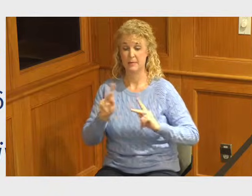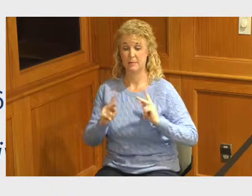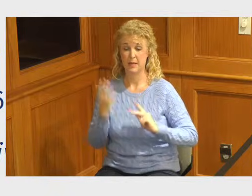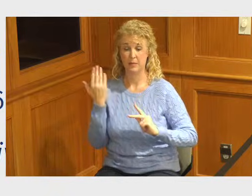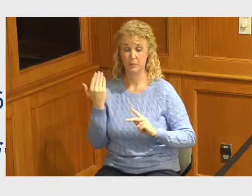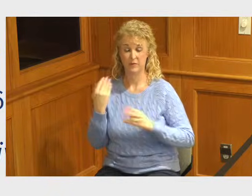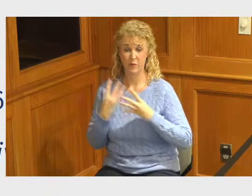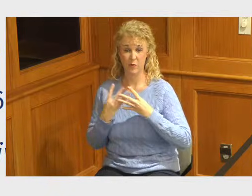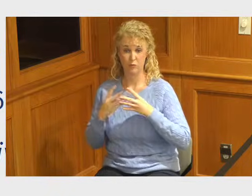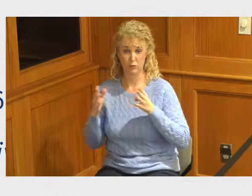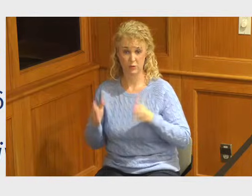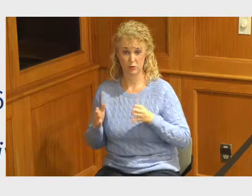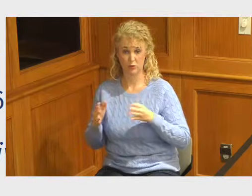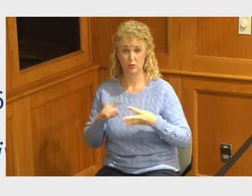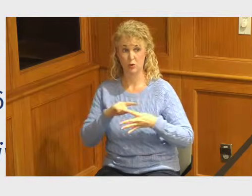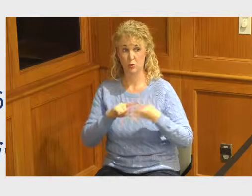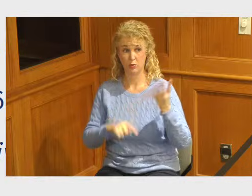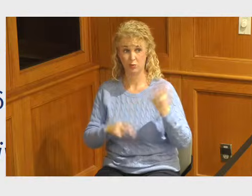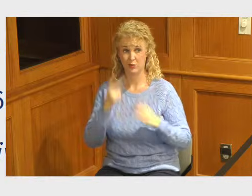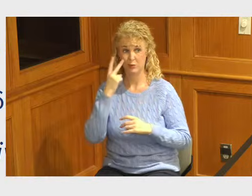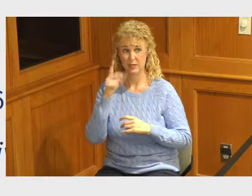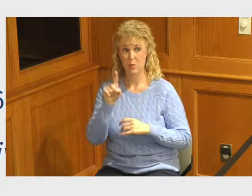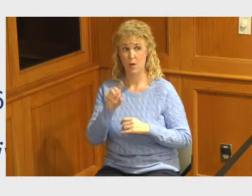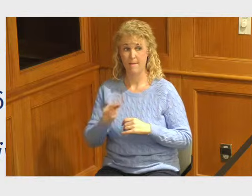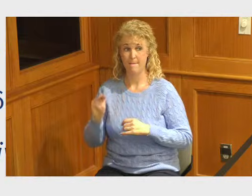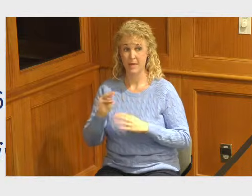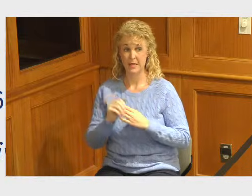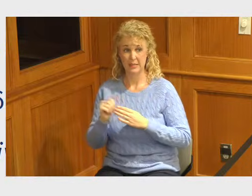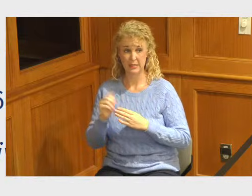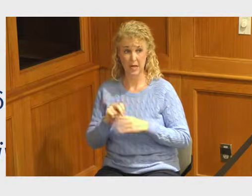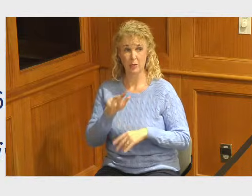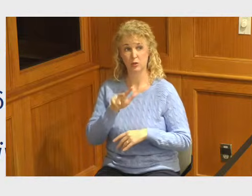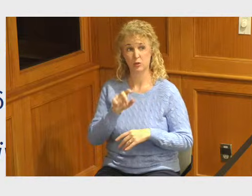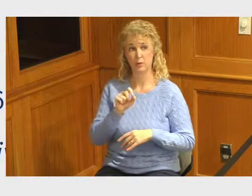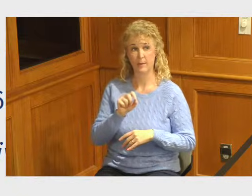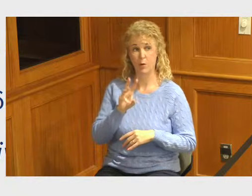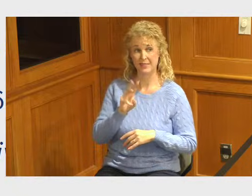is reflected in those numbers up there, the $1 million and the 3.6 6 million. Those are projects